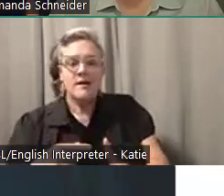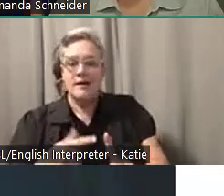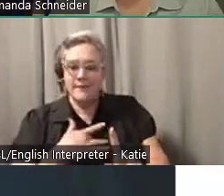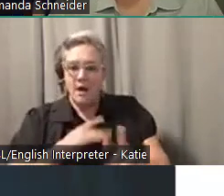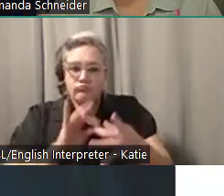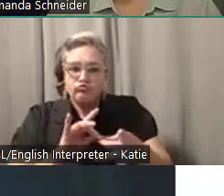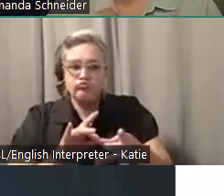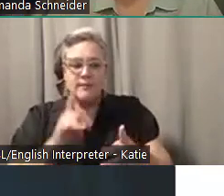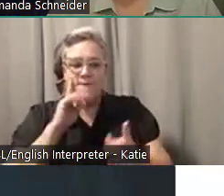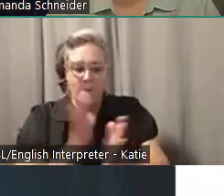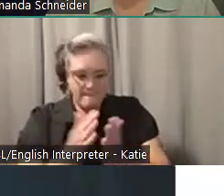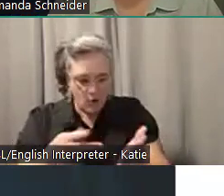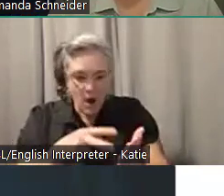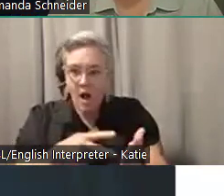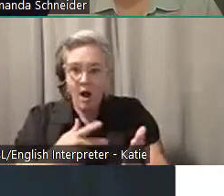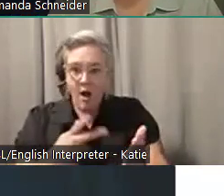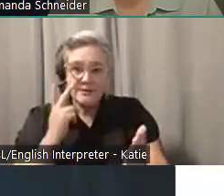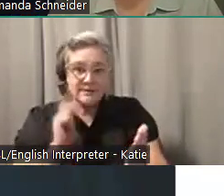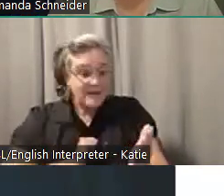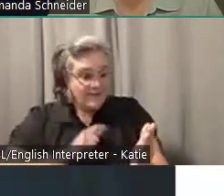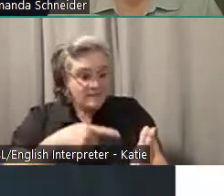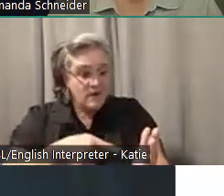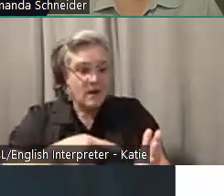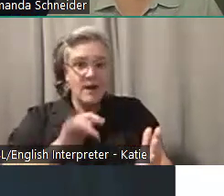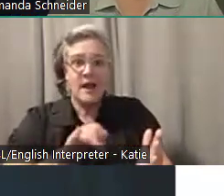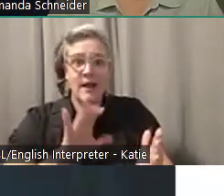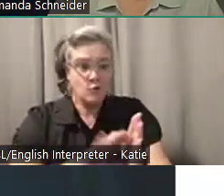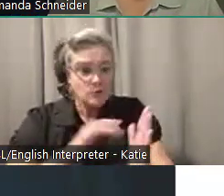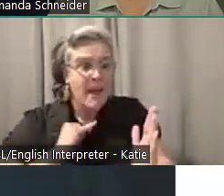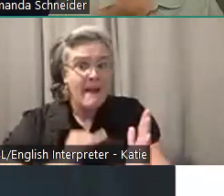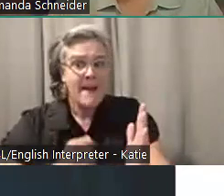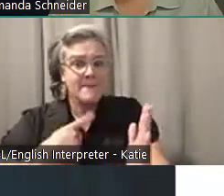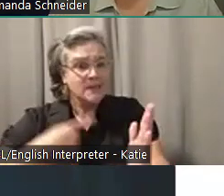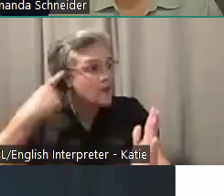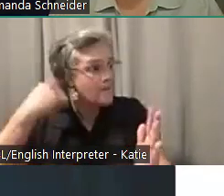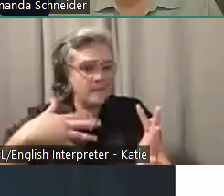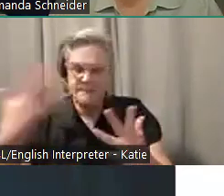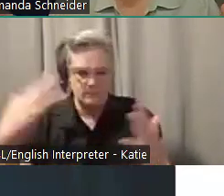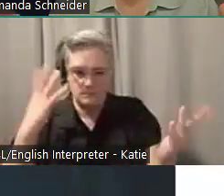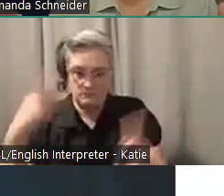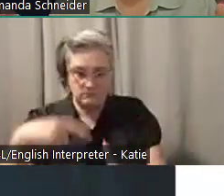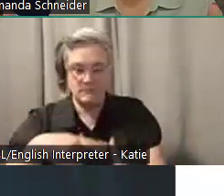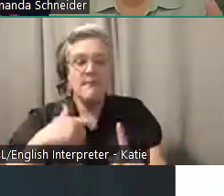book, and can start to see themselves in a character. So, we have a wide variety of different